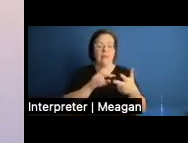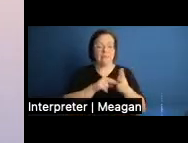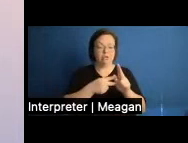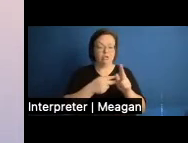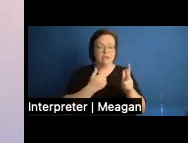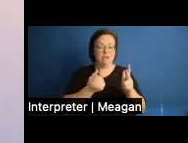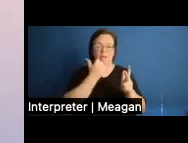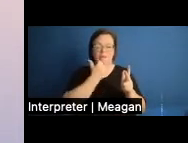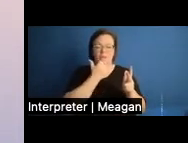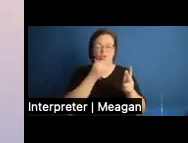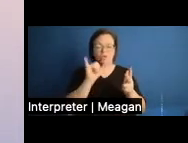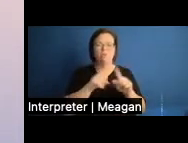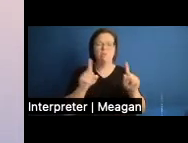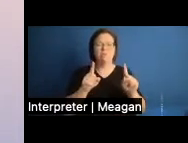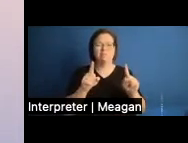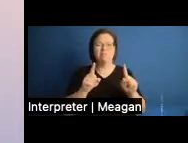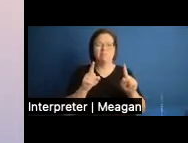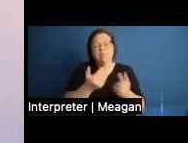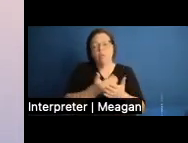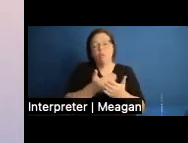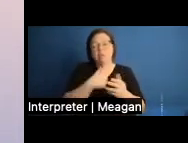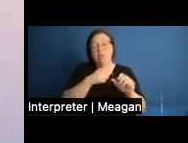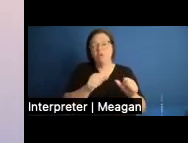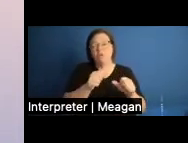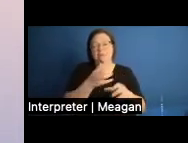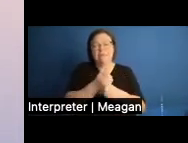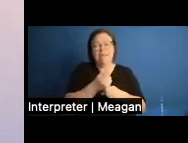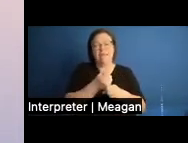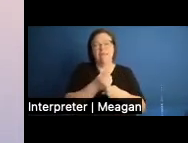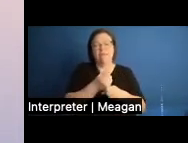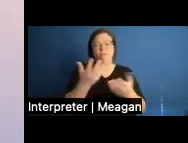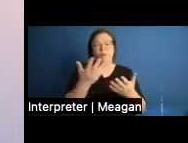but that's at least as close as I've been able to get with what I can be happy or satisfied with.